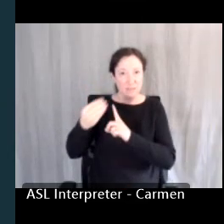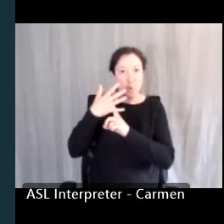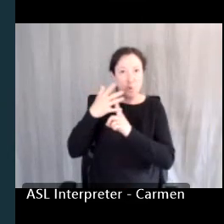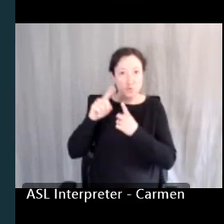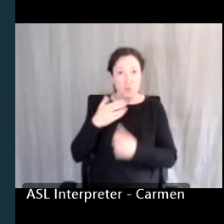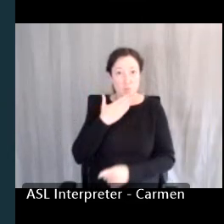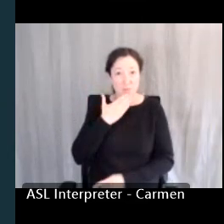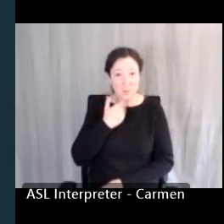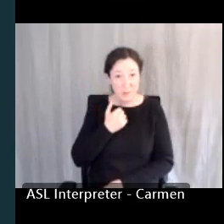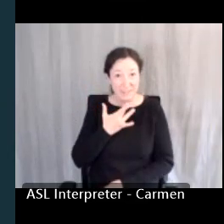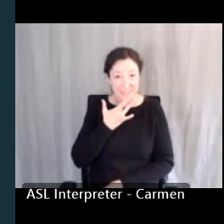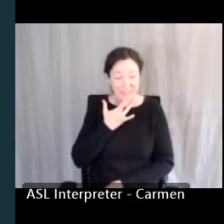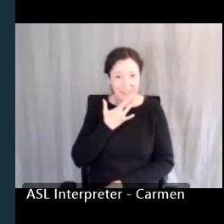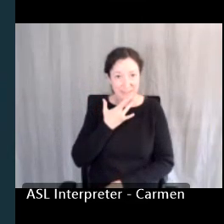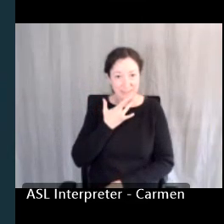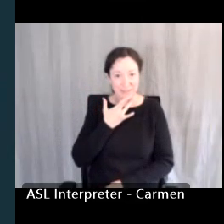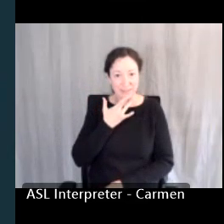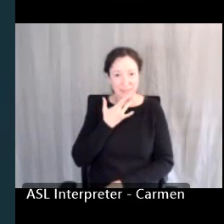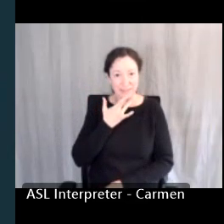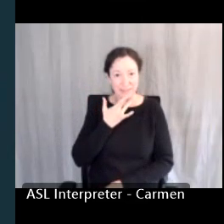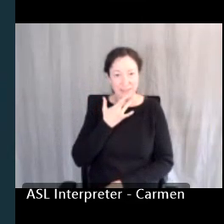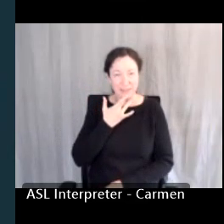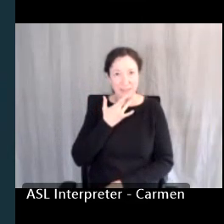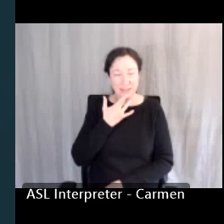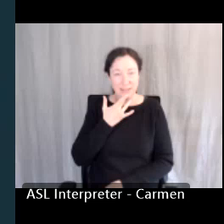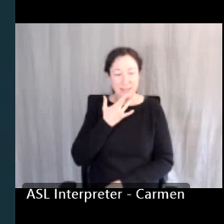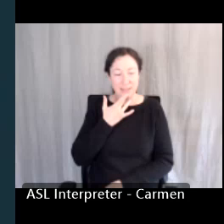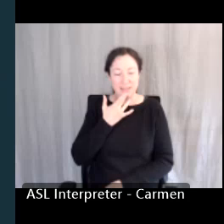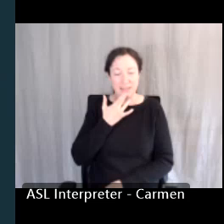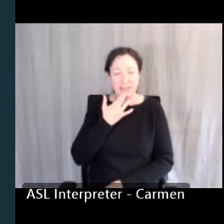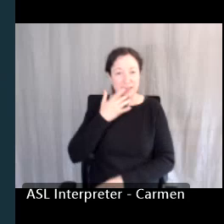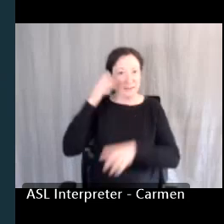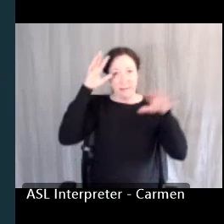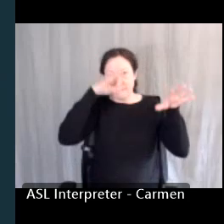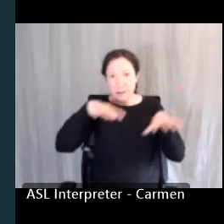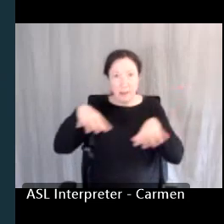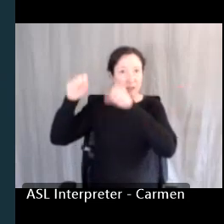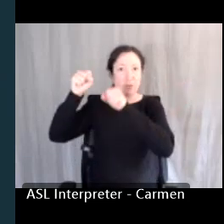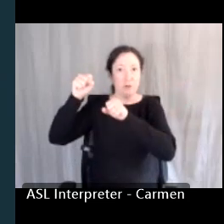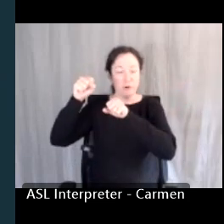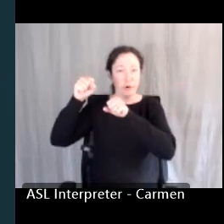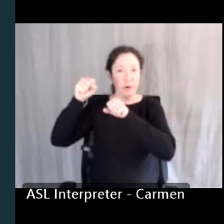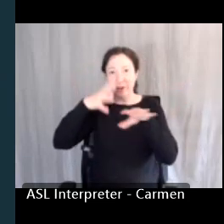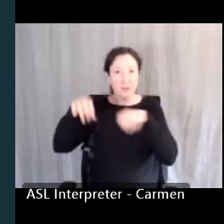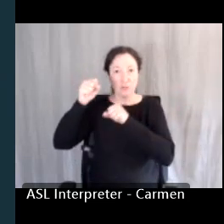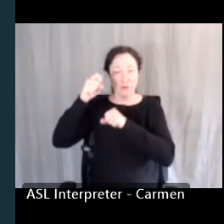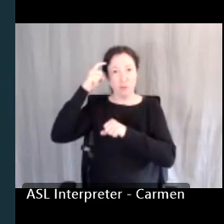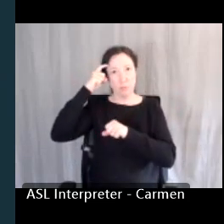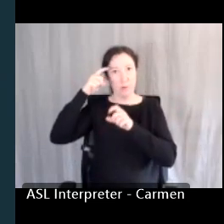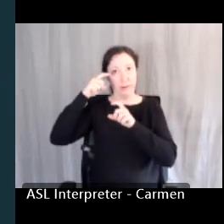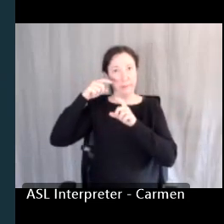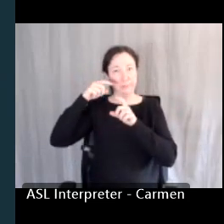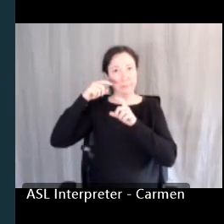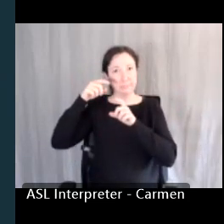you basically will supersede that. You bypass it, it's commandeered completely. So you can try to take sugar out, you can, you can try to cut it out.